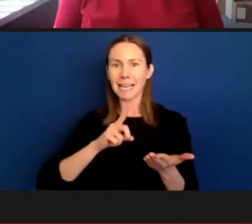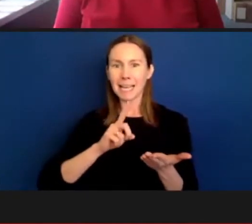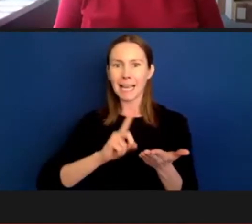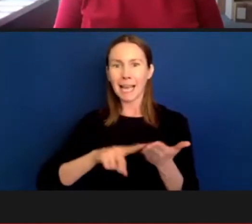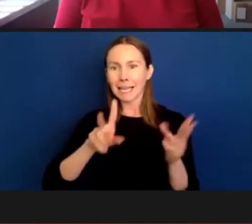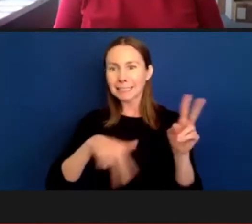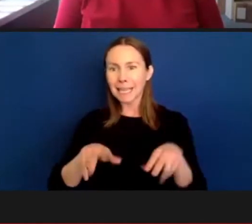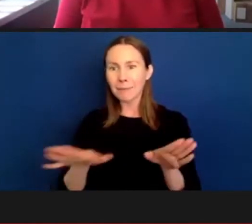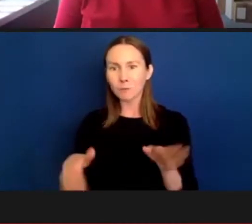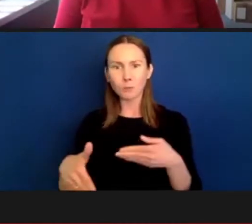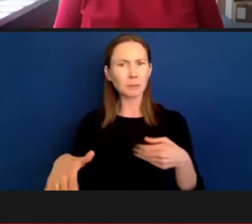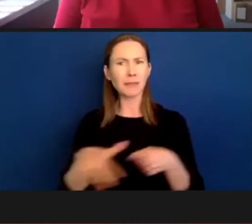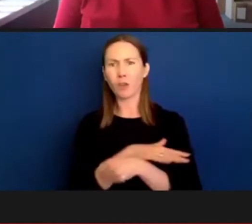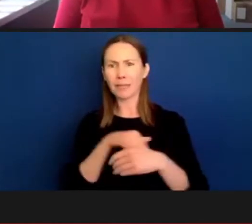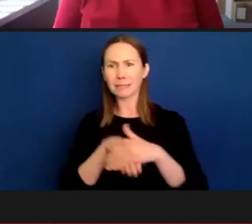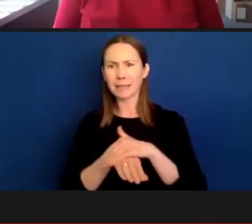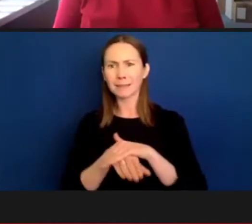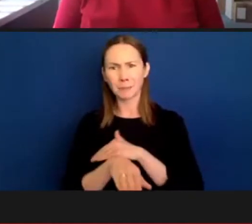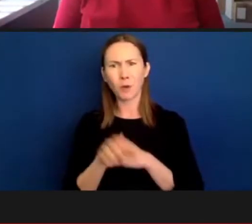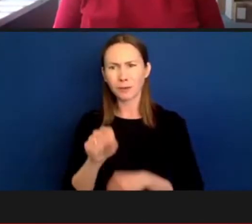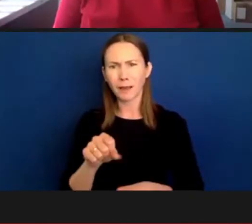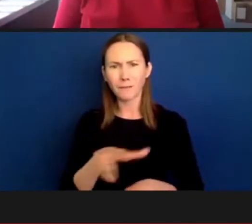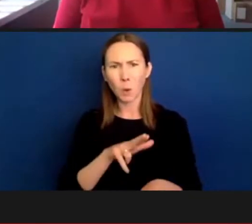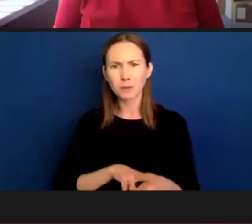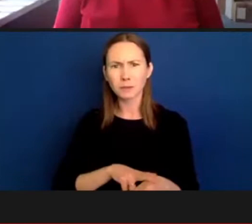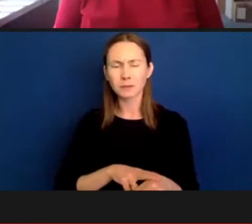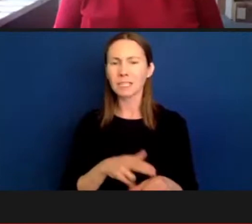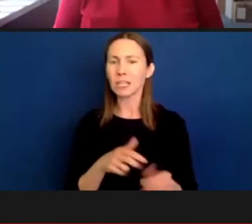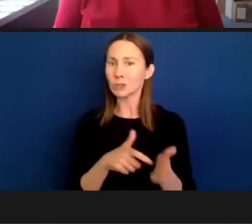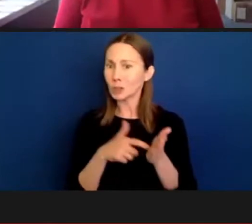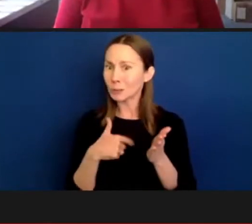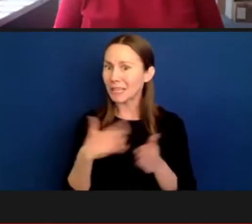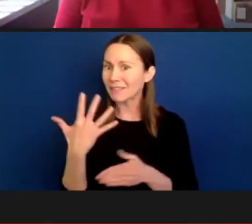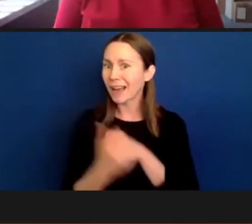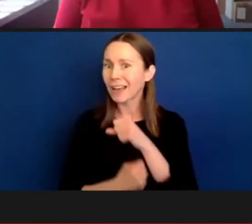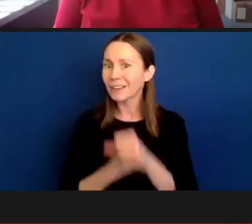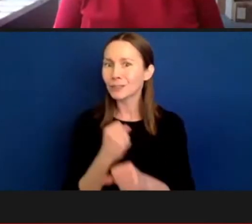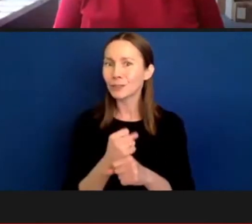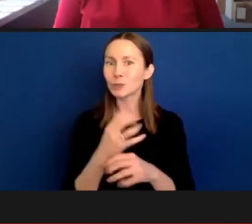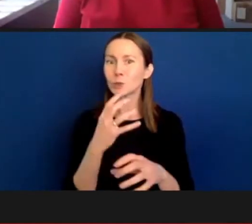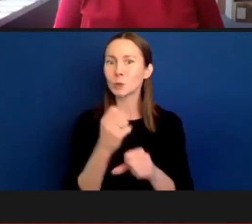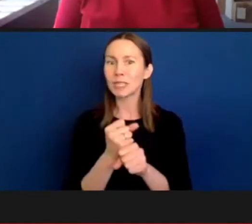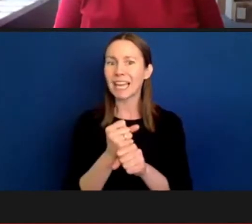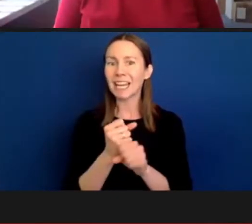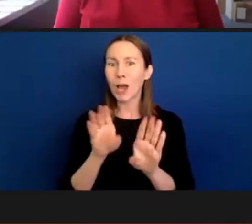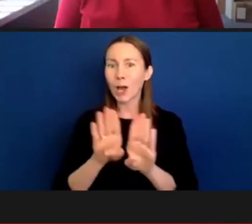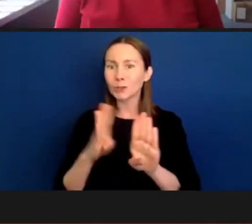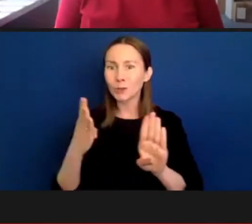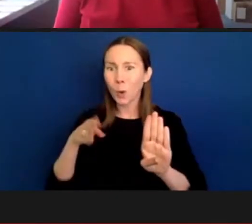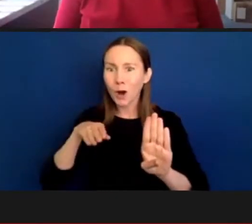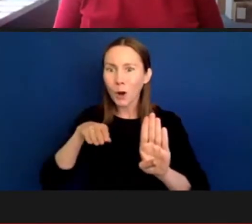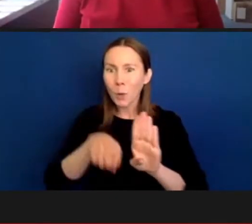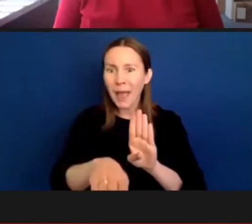I might tell you it took me five years to get a doorway that was accessible by a switch